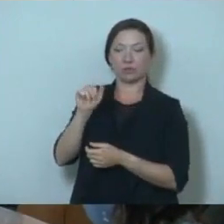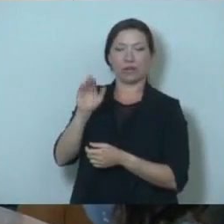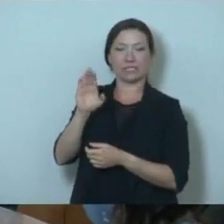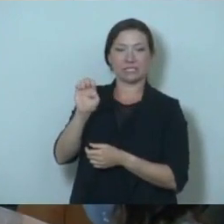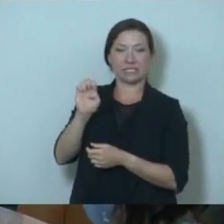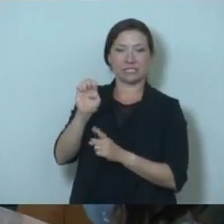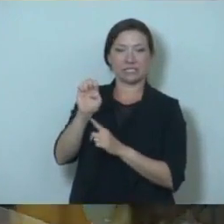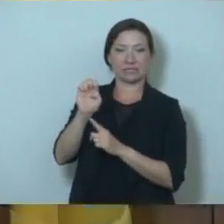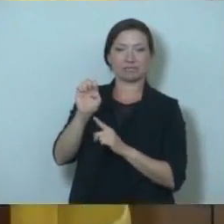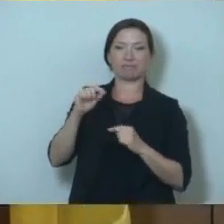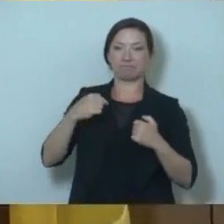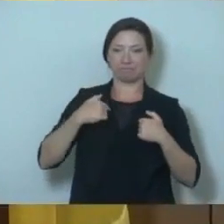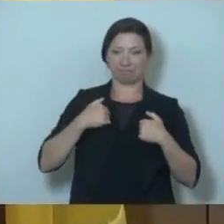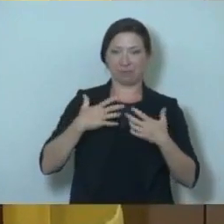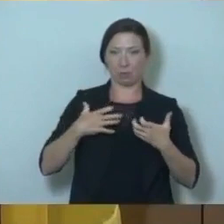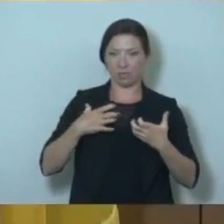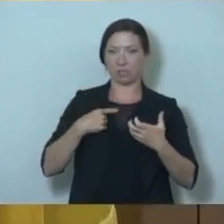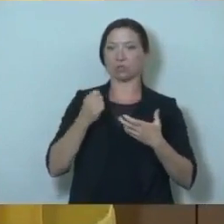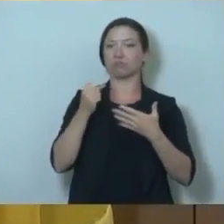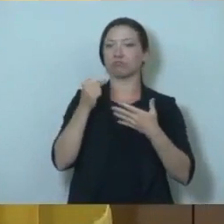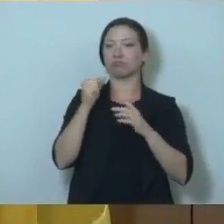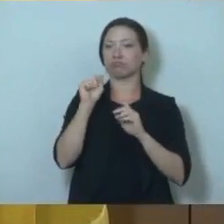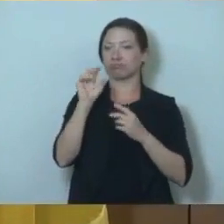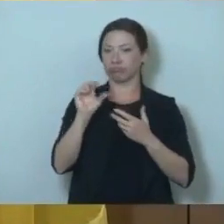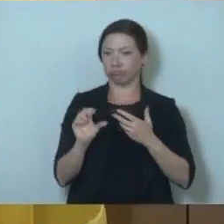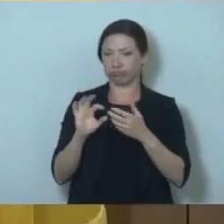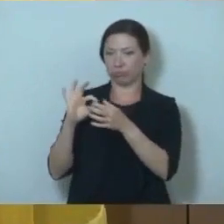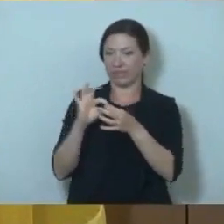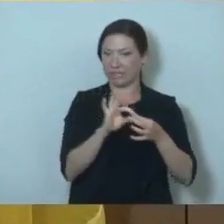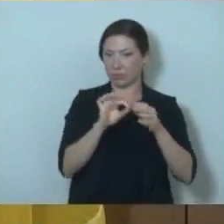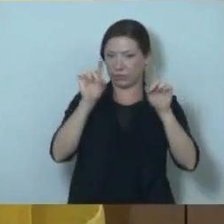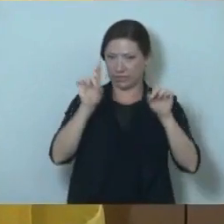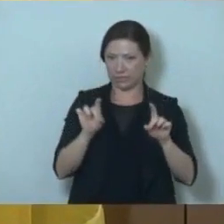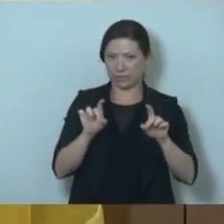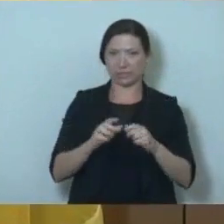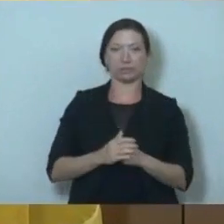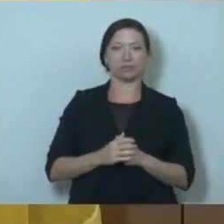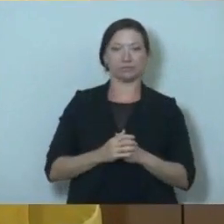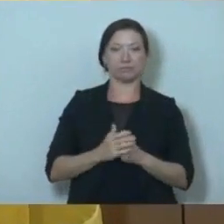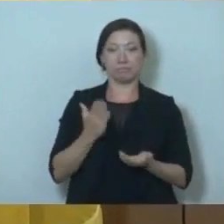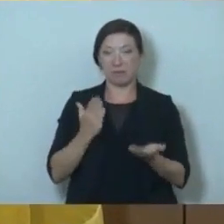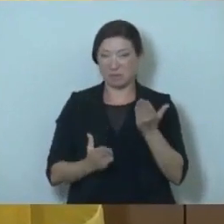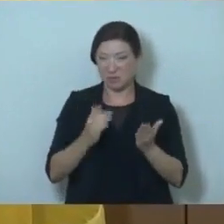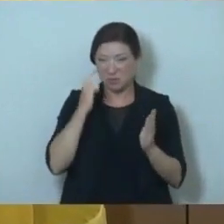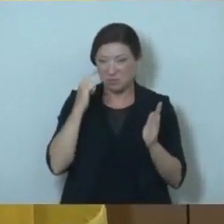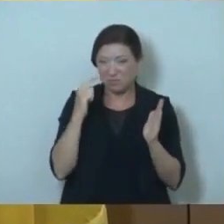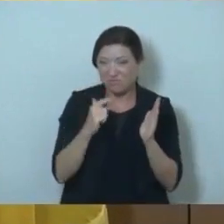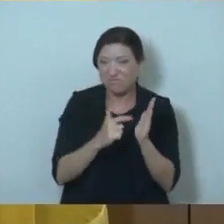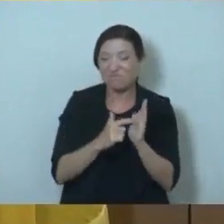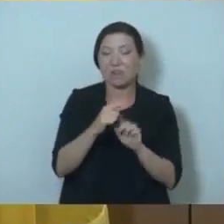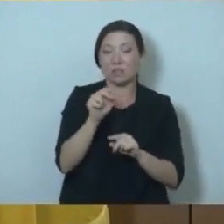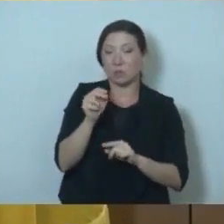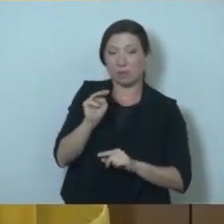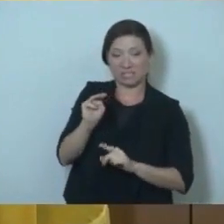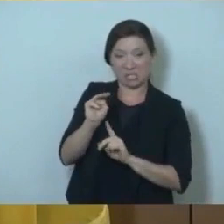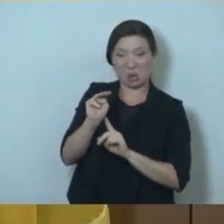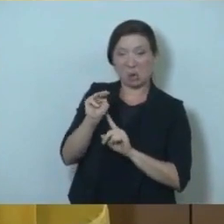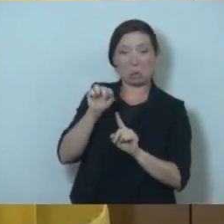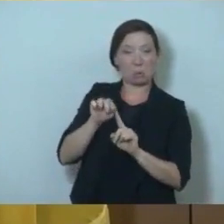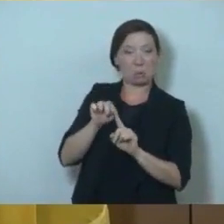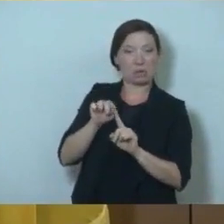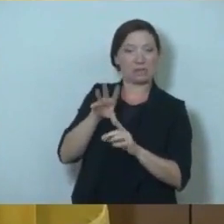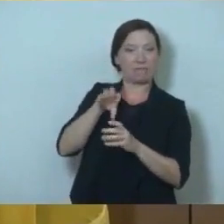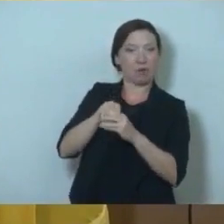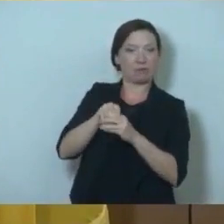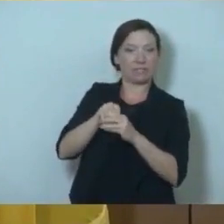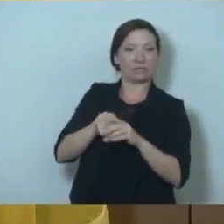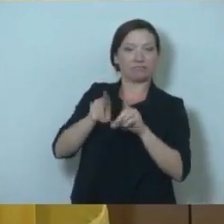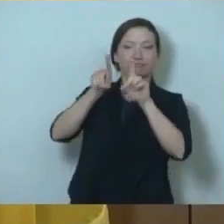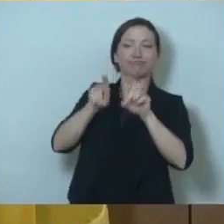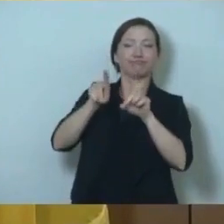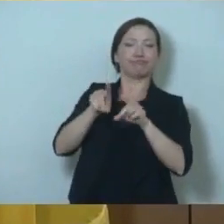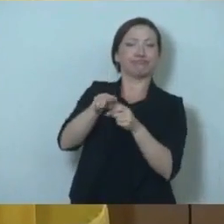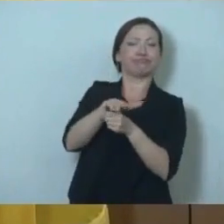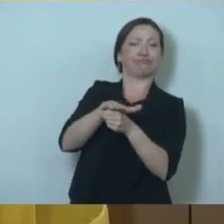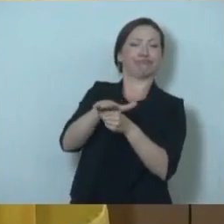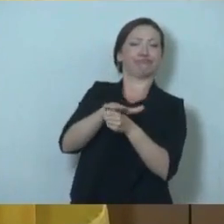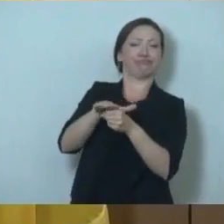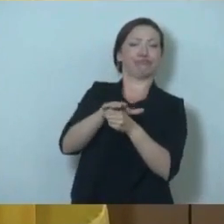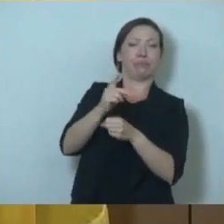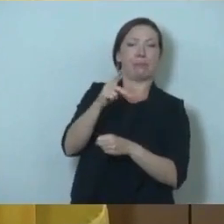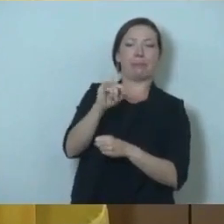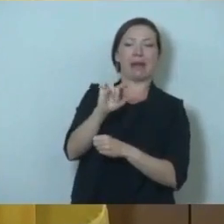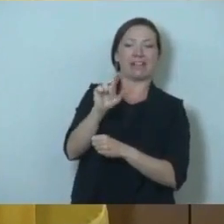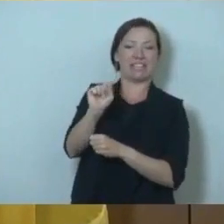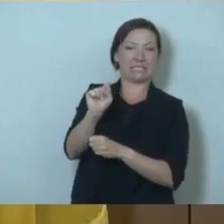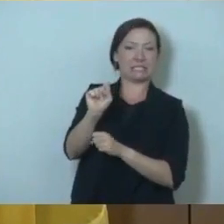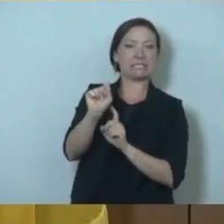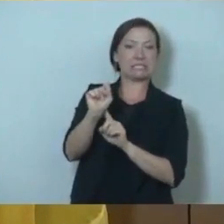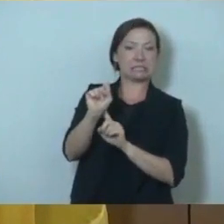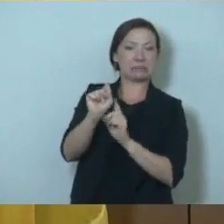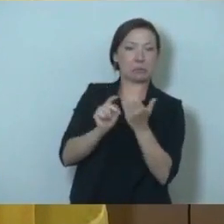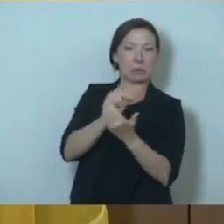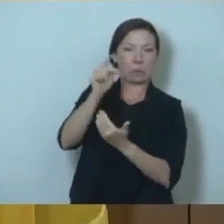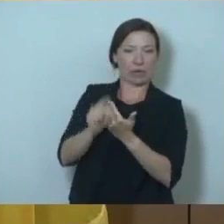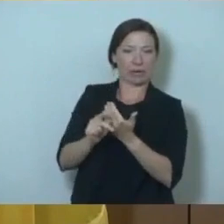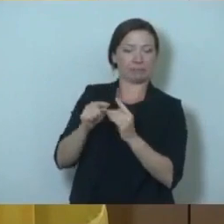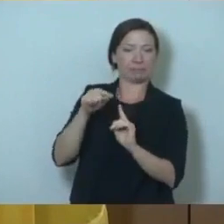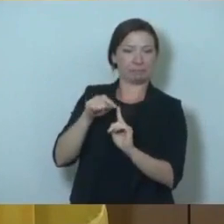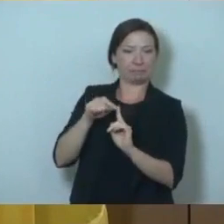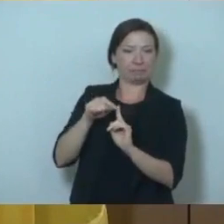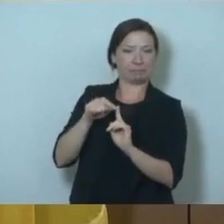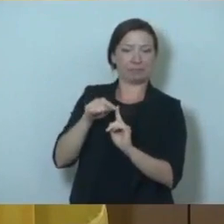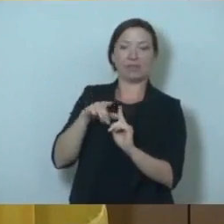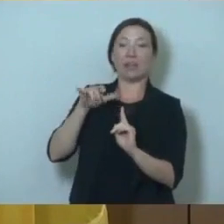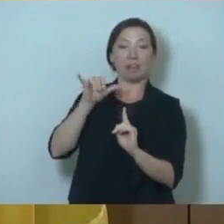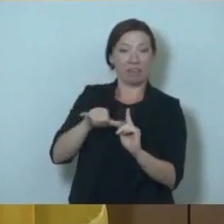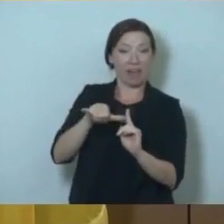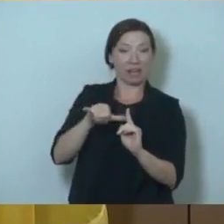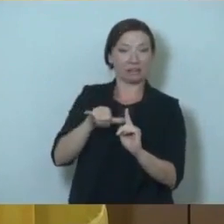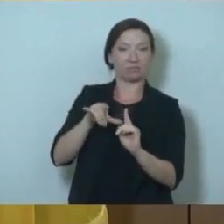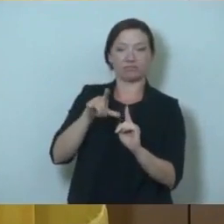THANKS A COUPLE OF THINGS I BETWEENED AD ABOUT TESTING SO YOU MAY REMEMBER THAT MU MEXICO WAS IDENTIFIED TO BE A PART OF A PILOT.